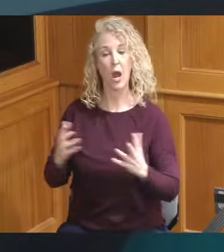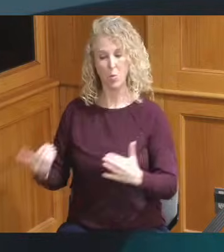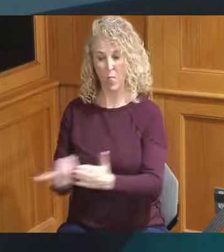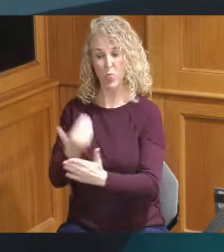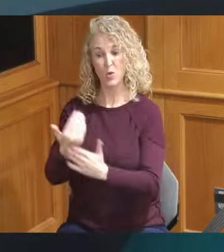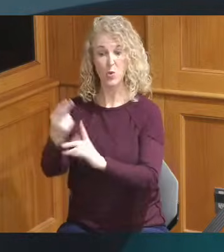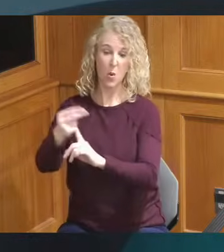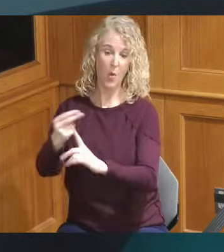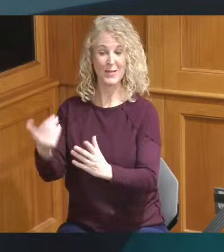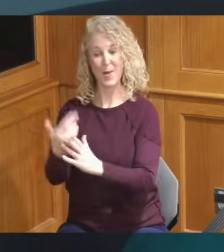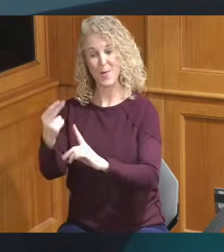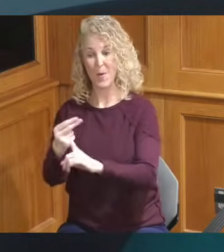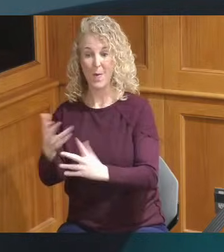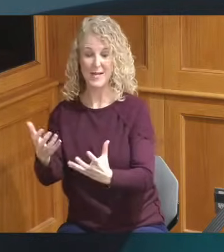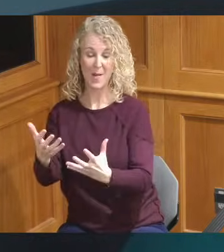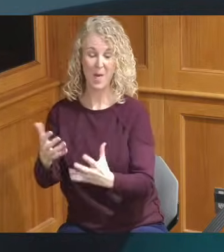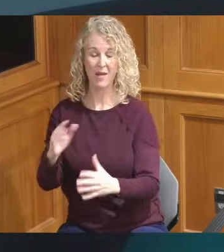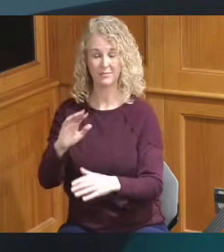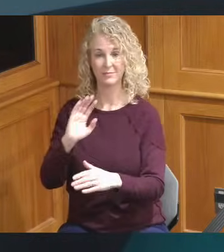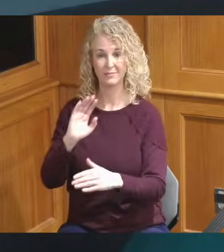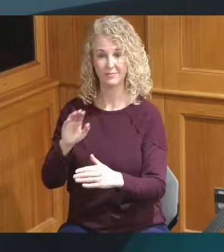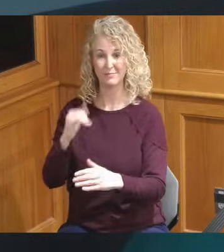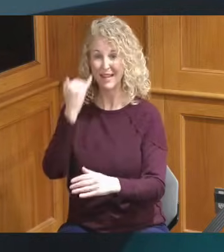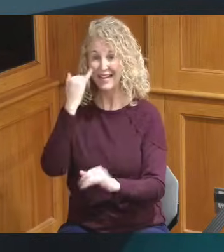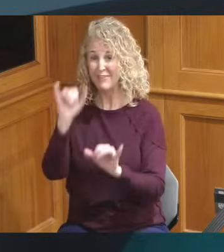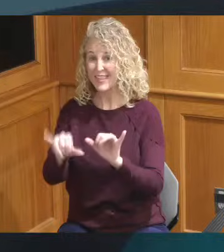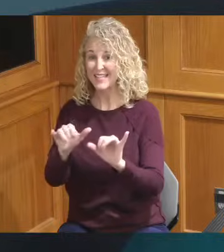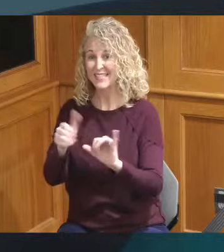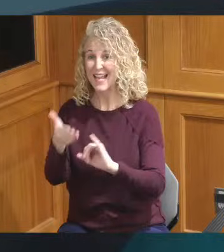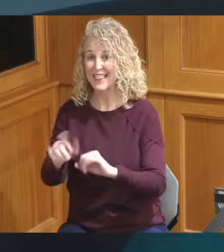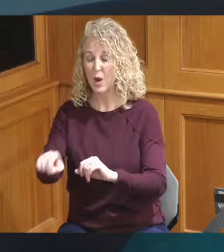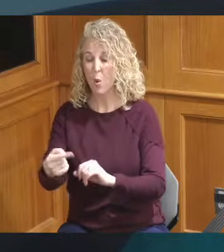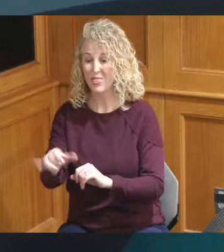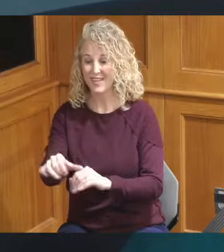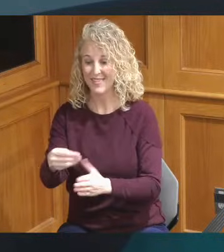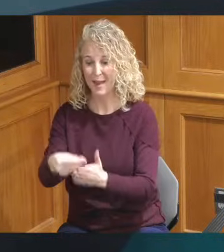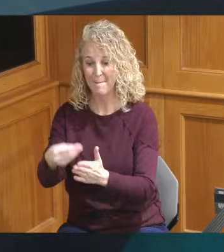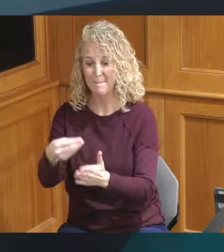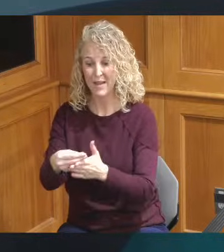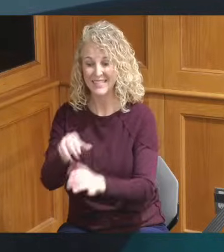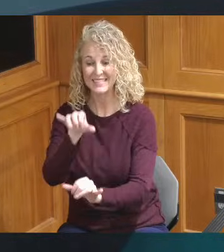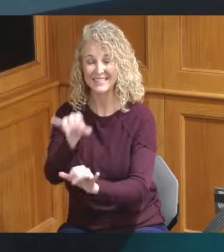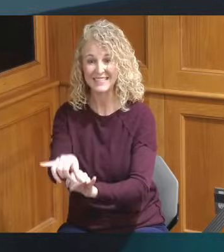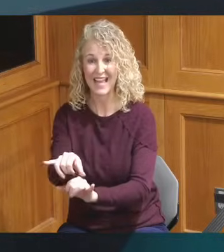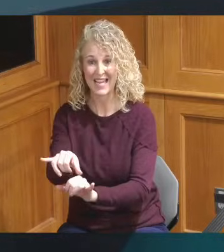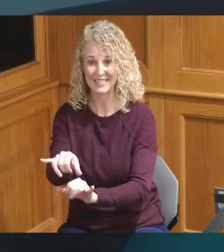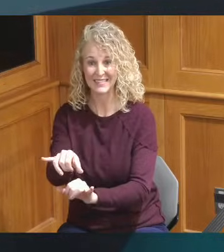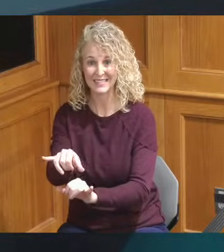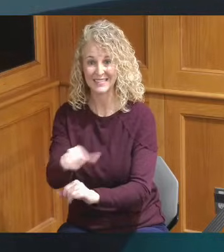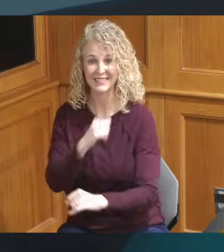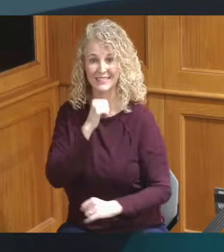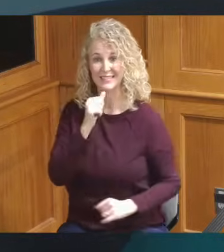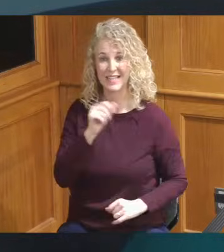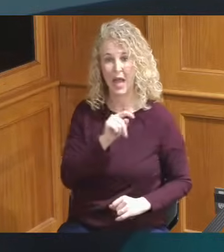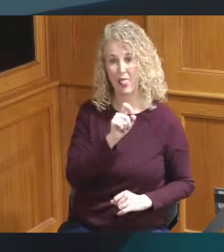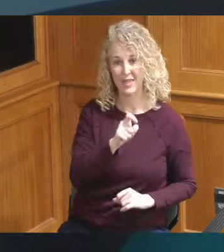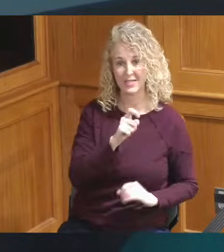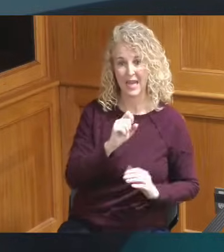new hotel. they go to the new hotel only those dollars from the tax on the hotel motel tax for